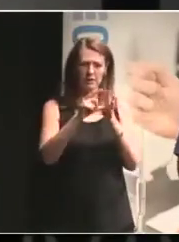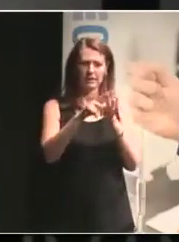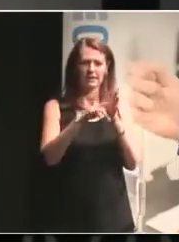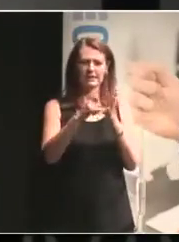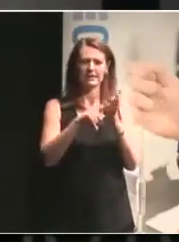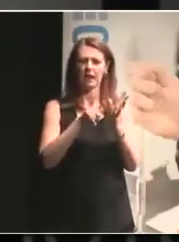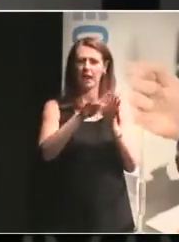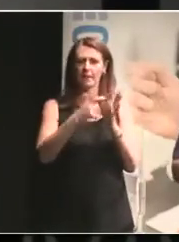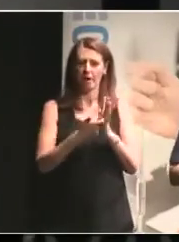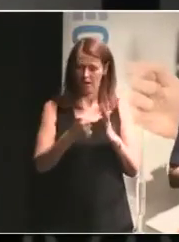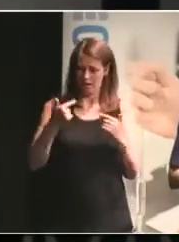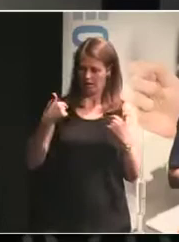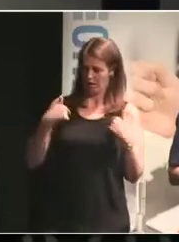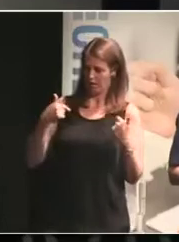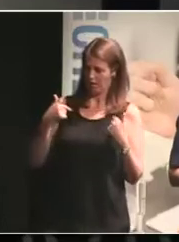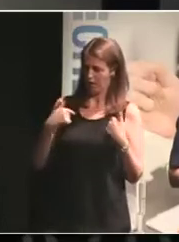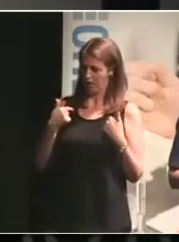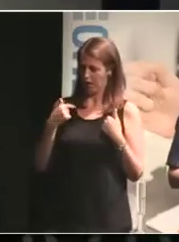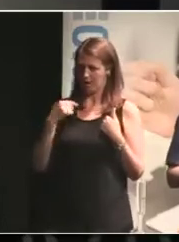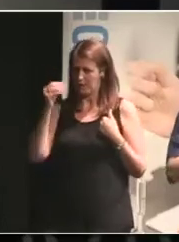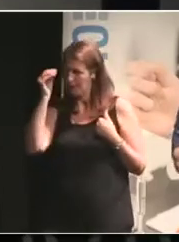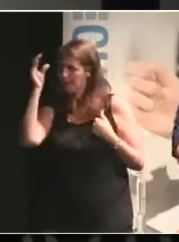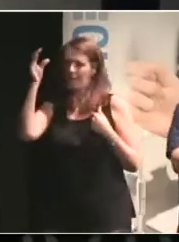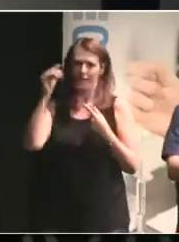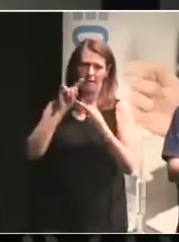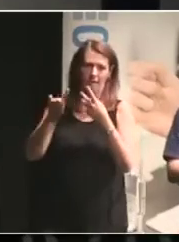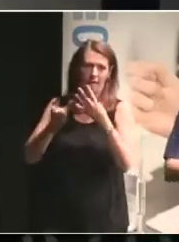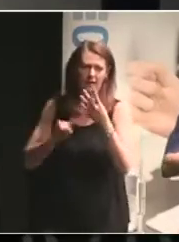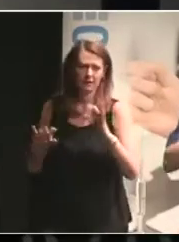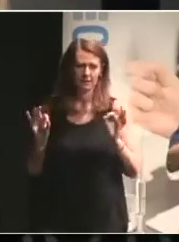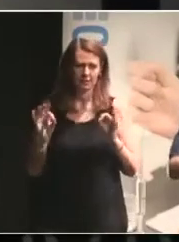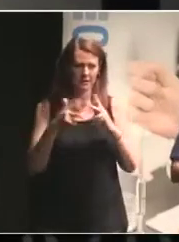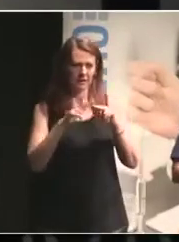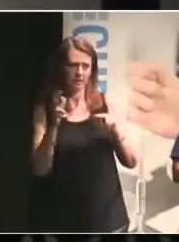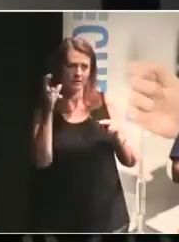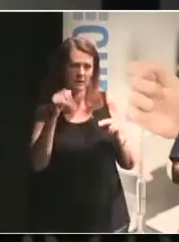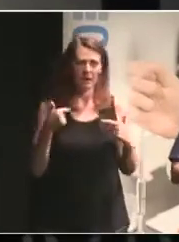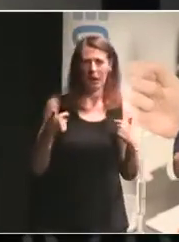I don't claim some gifted insight. If I come off sounding pompous and presumptuous,